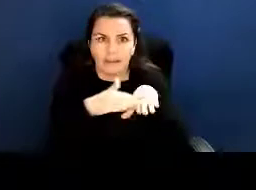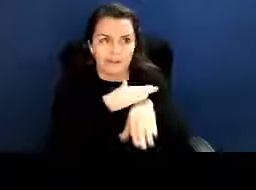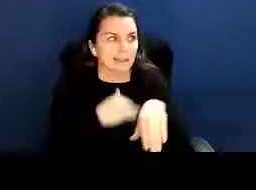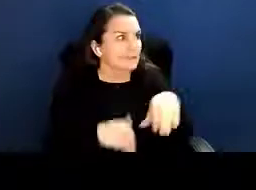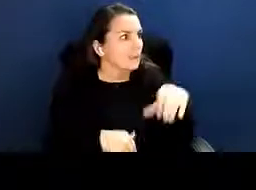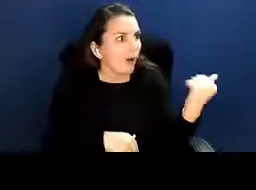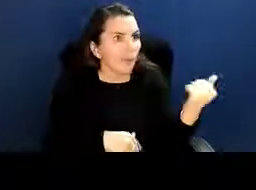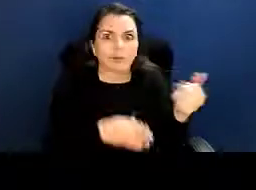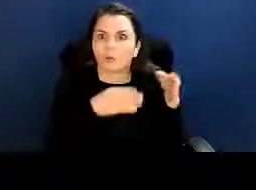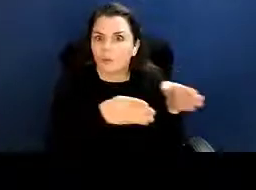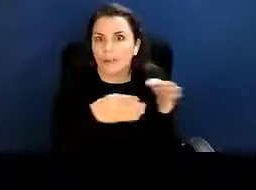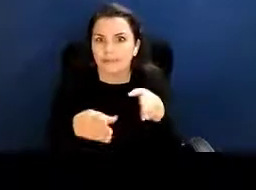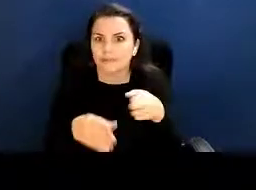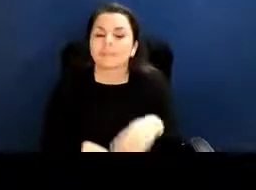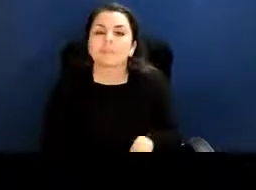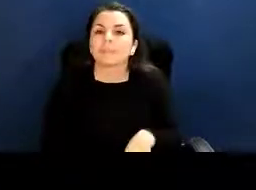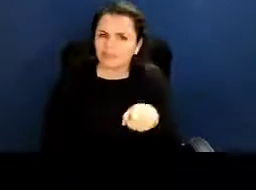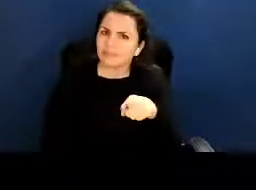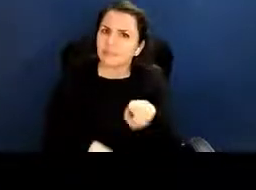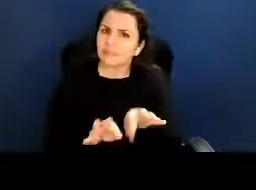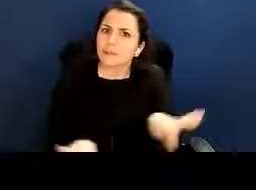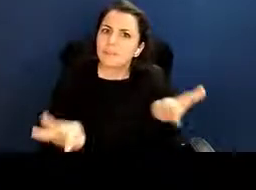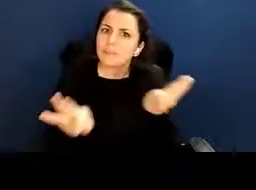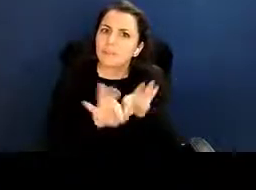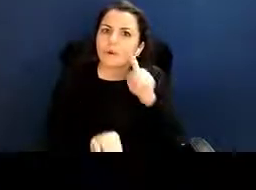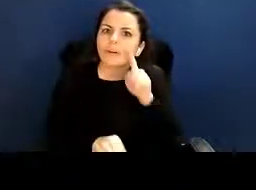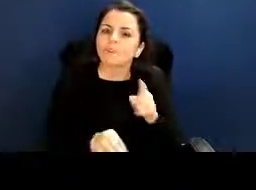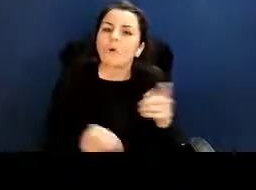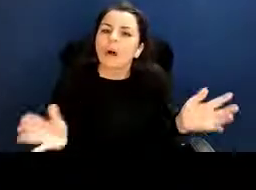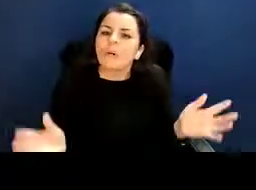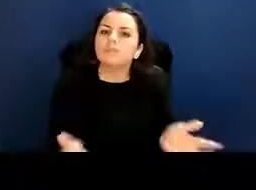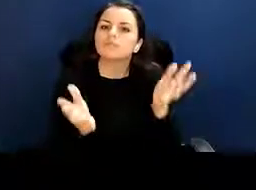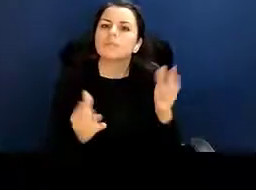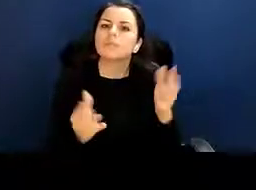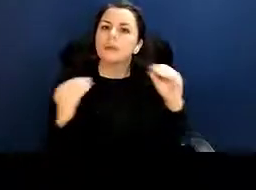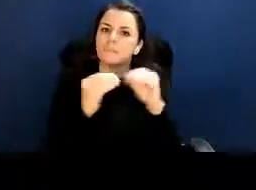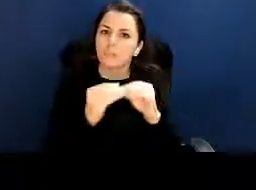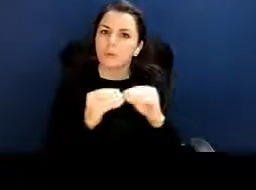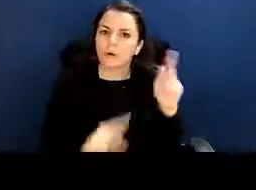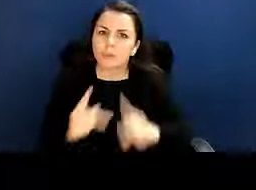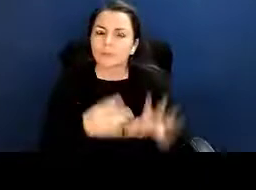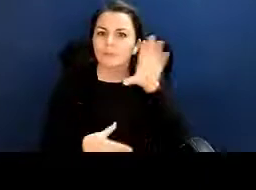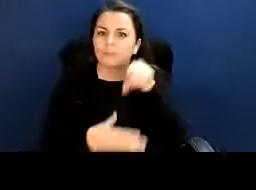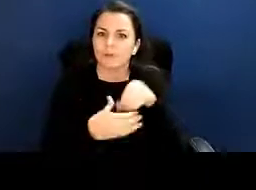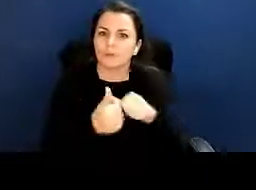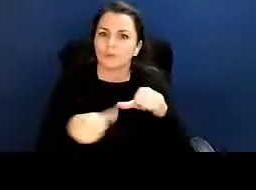This is an important part, I think, of cultivating our scientific workforce because being exposed to research